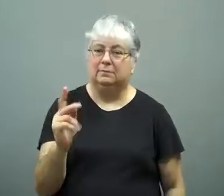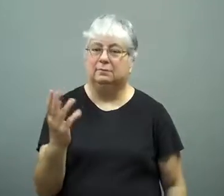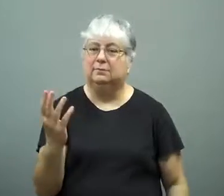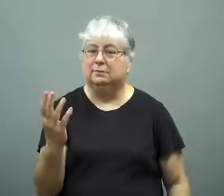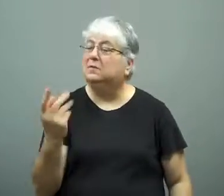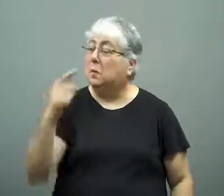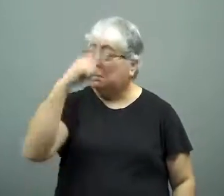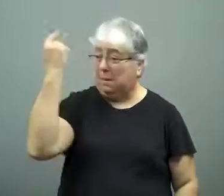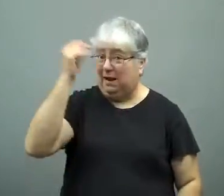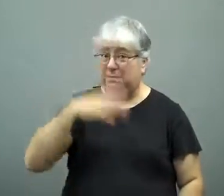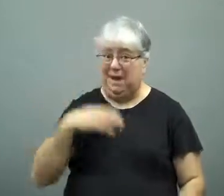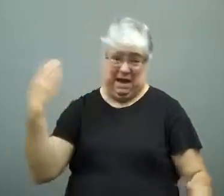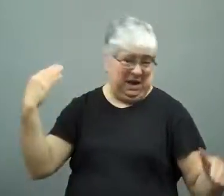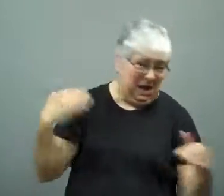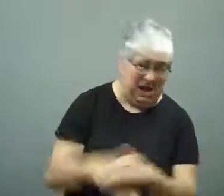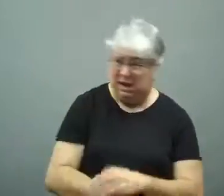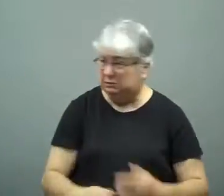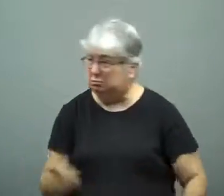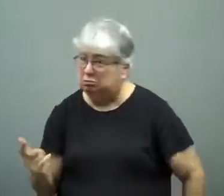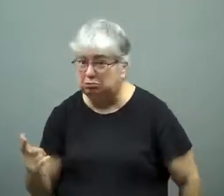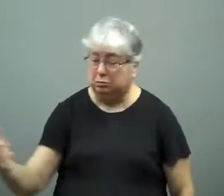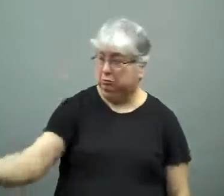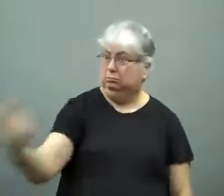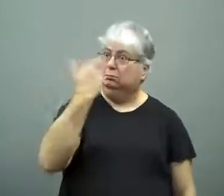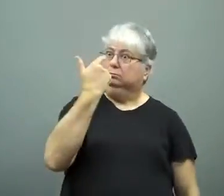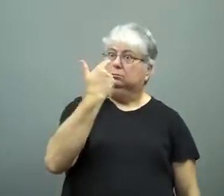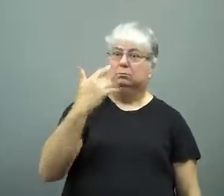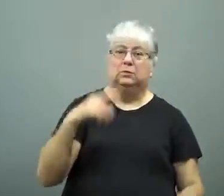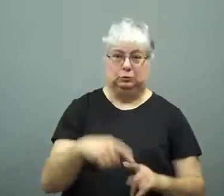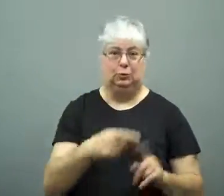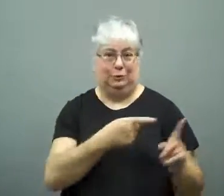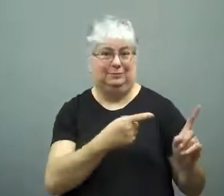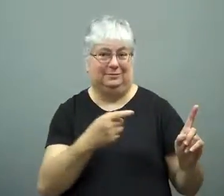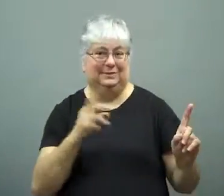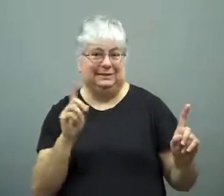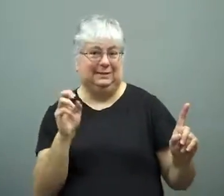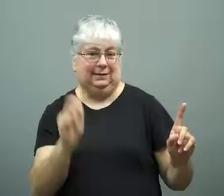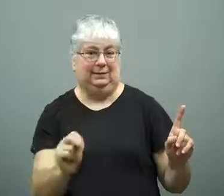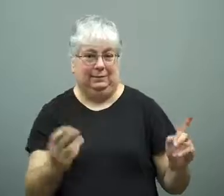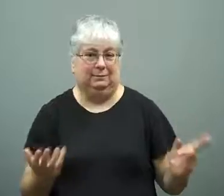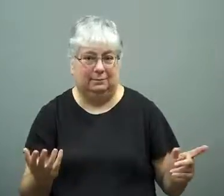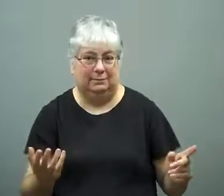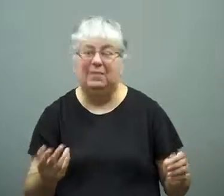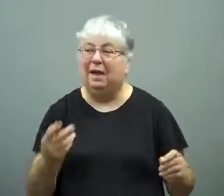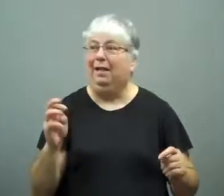A black man held a gun to Deen's head at that time.